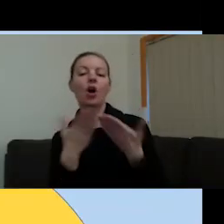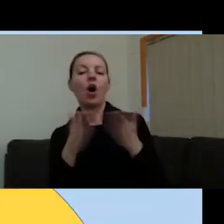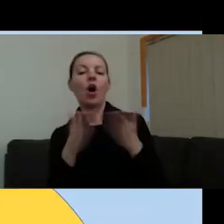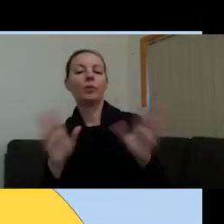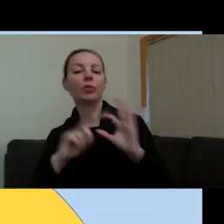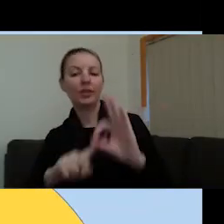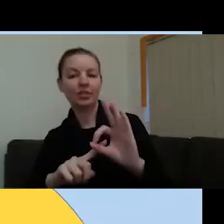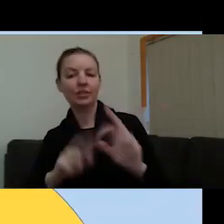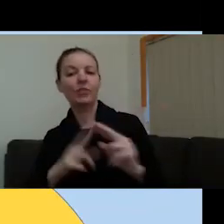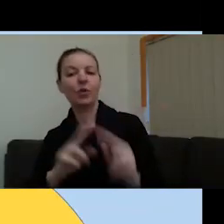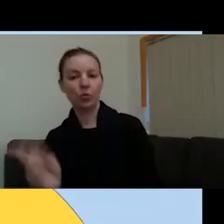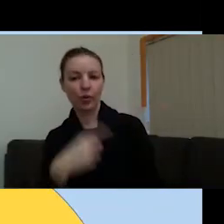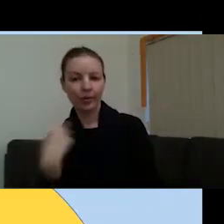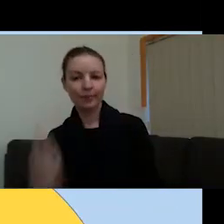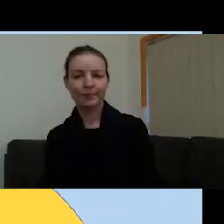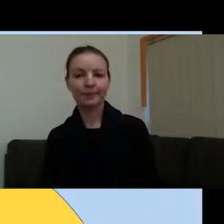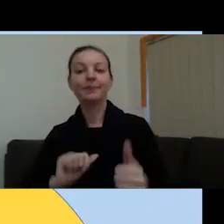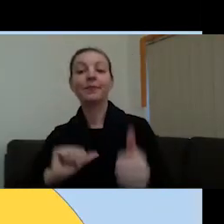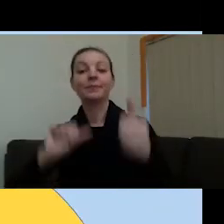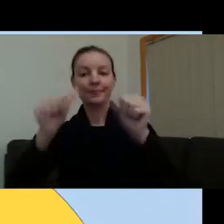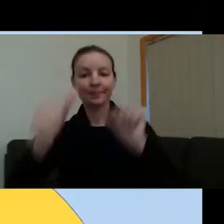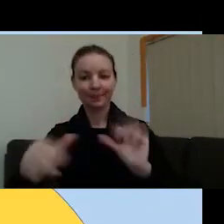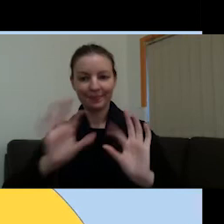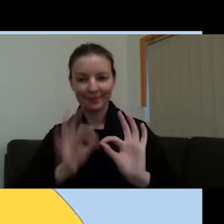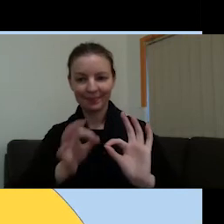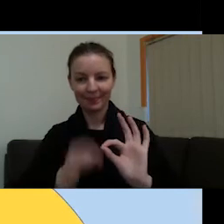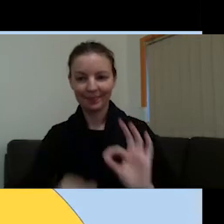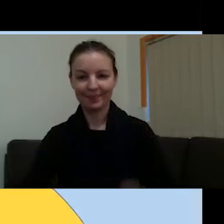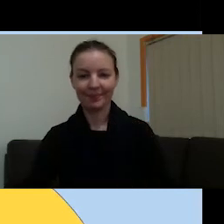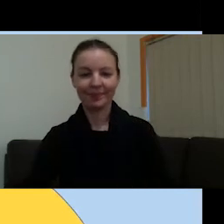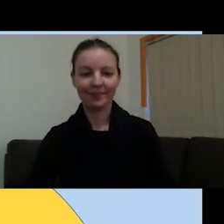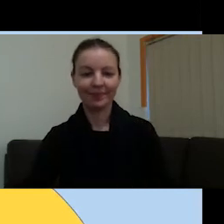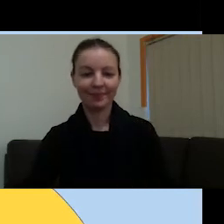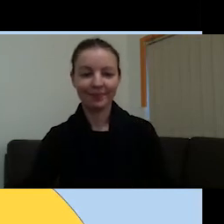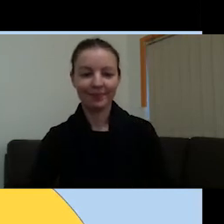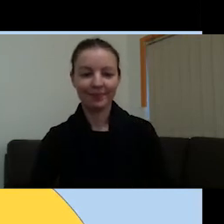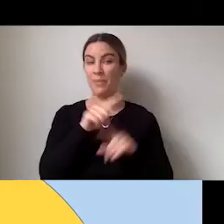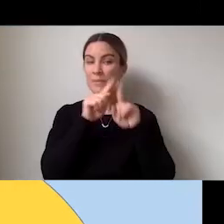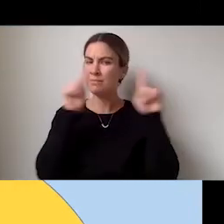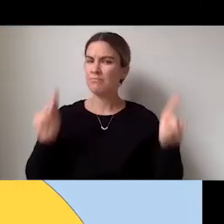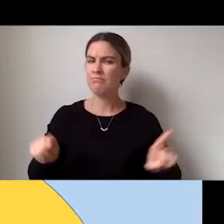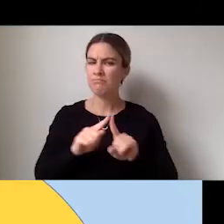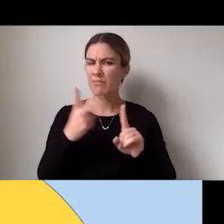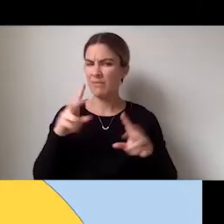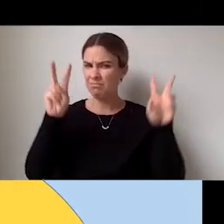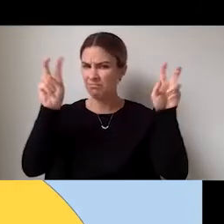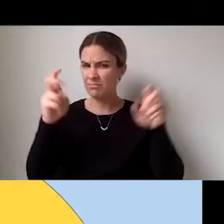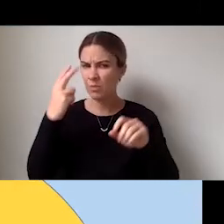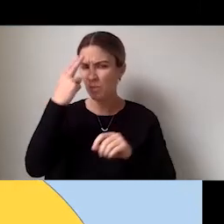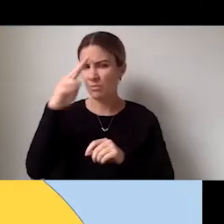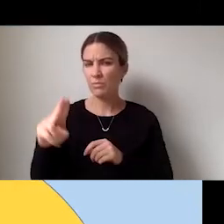So, this slide is a title that says, "Sharing power."